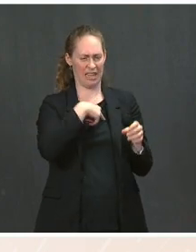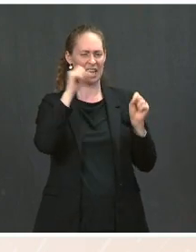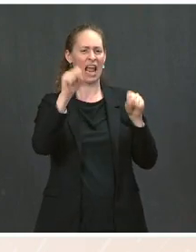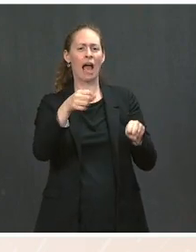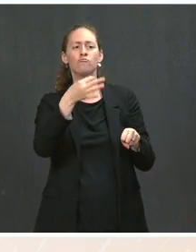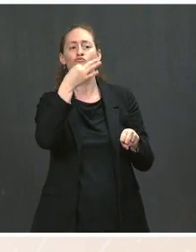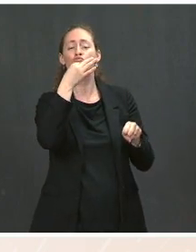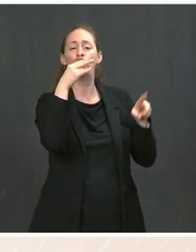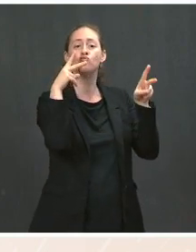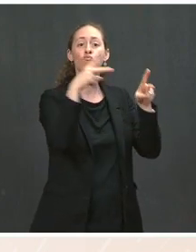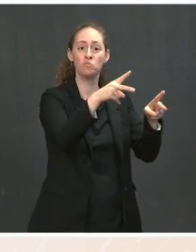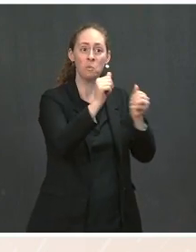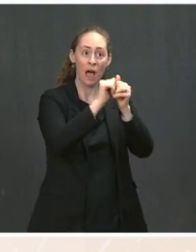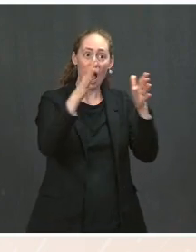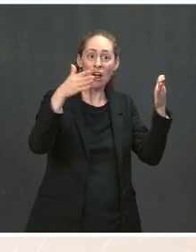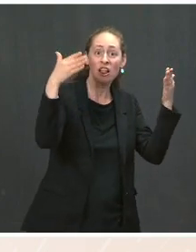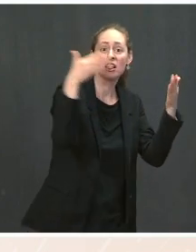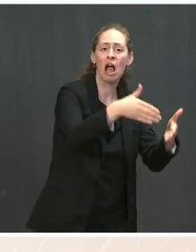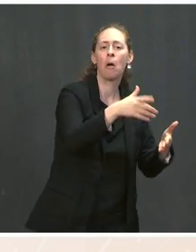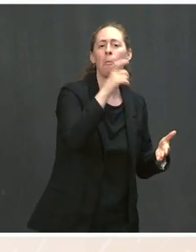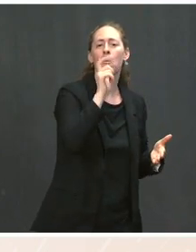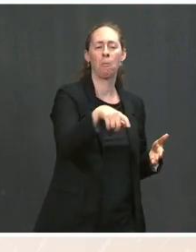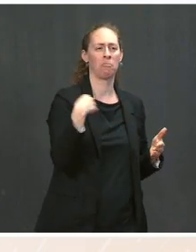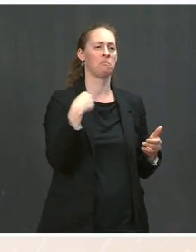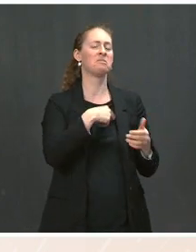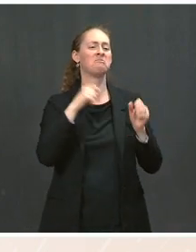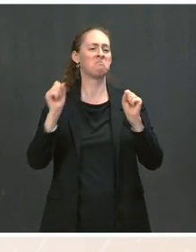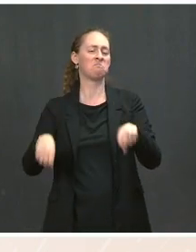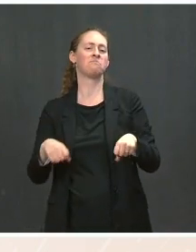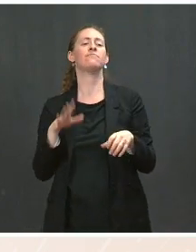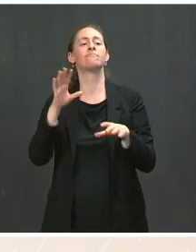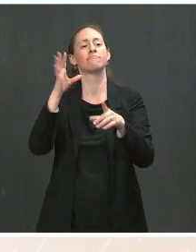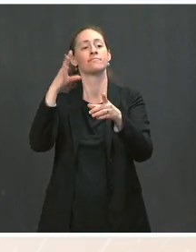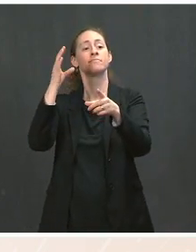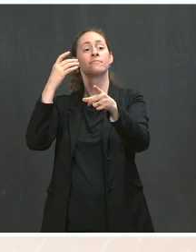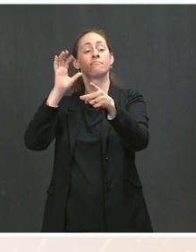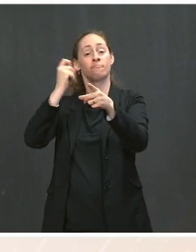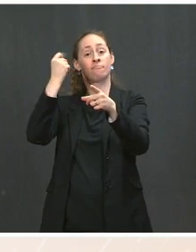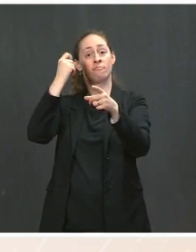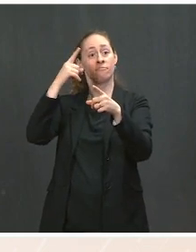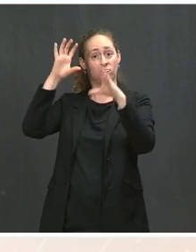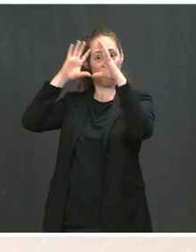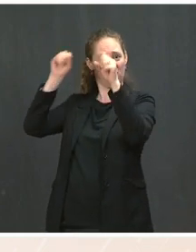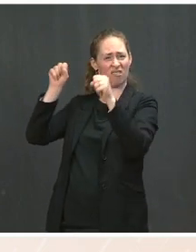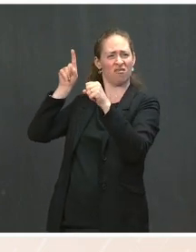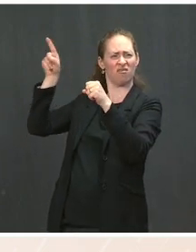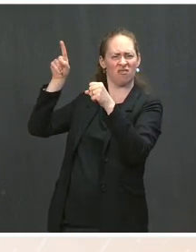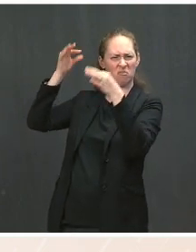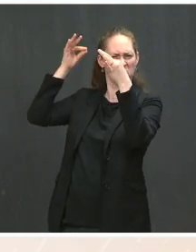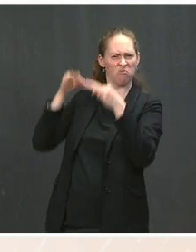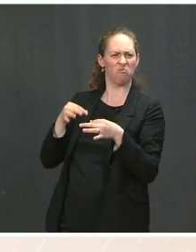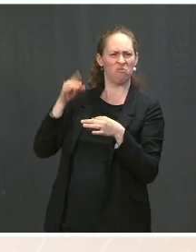And the evaluation and the decision made by the President was that -- based on the recommendations,